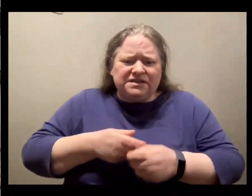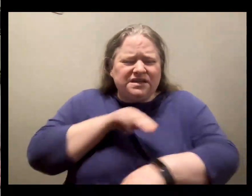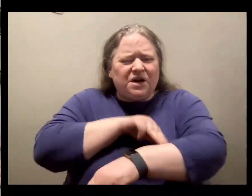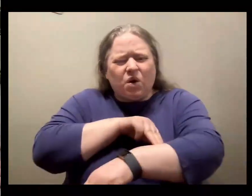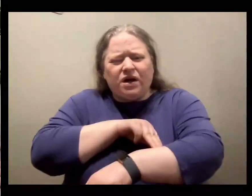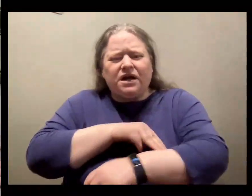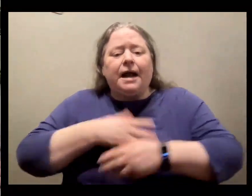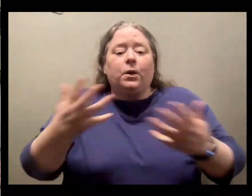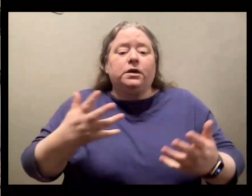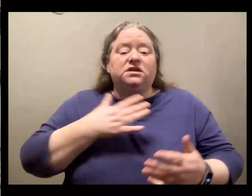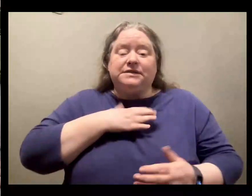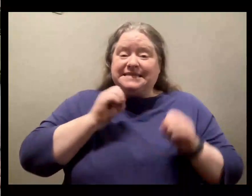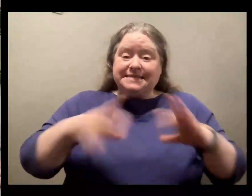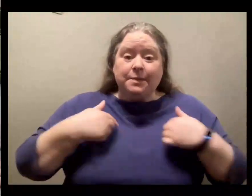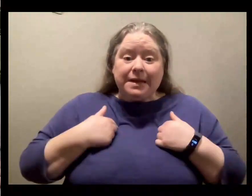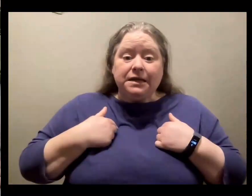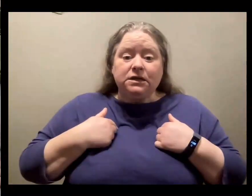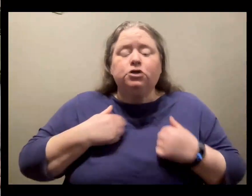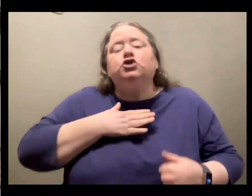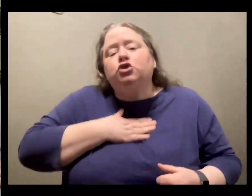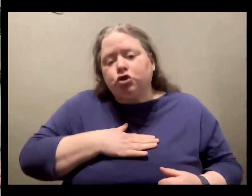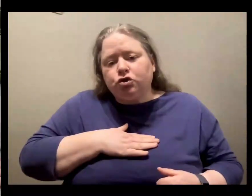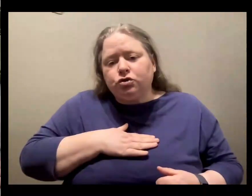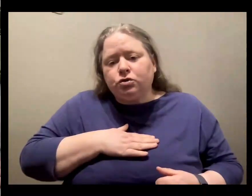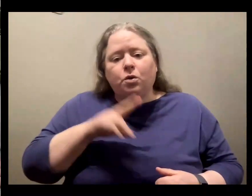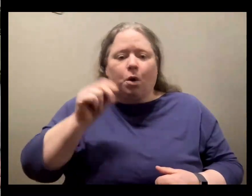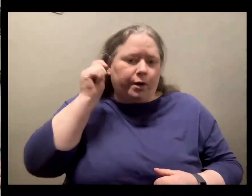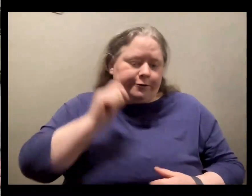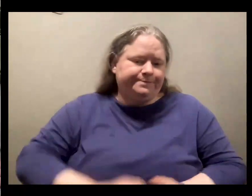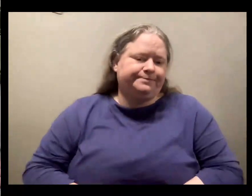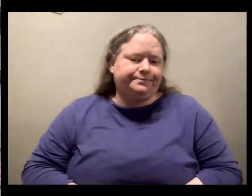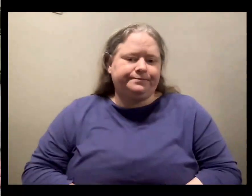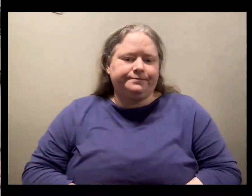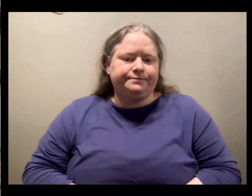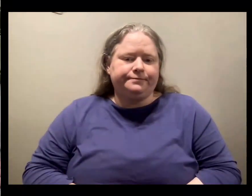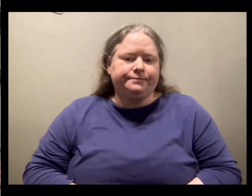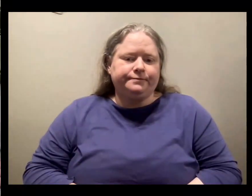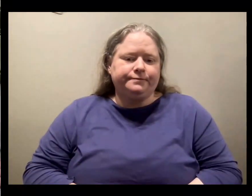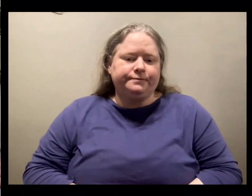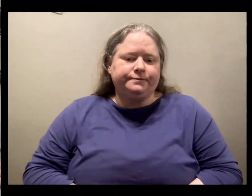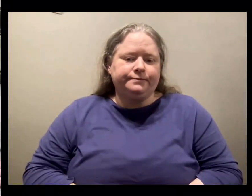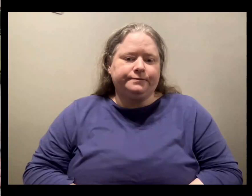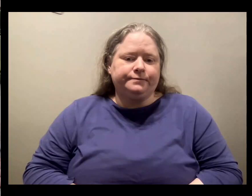and just getting annoying. Anyway. It's still me - just with no hair.